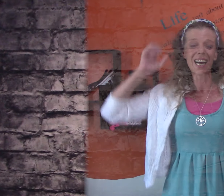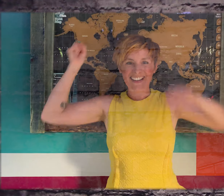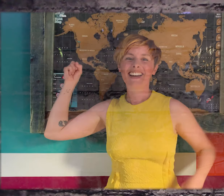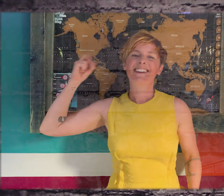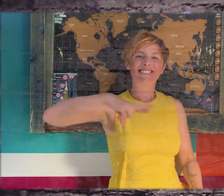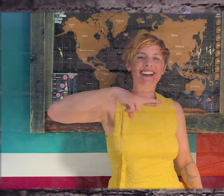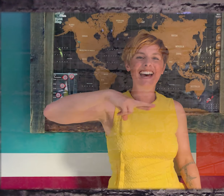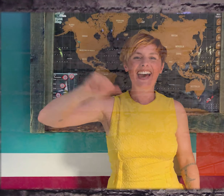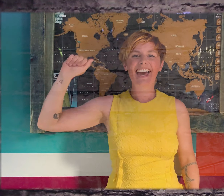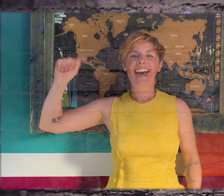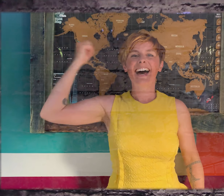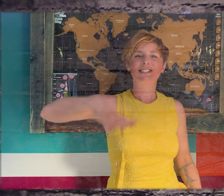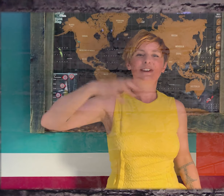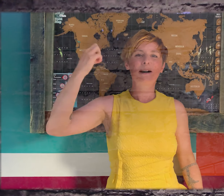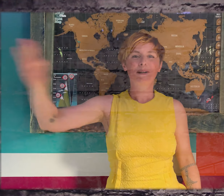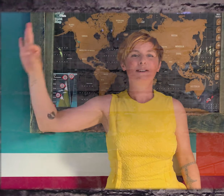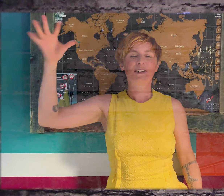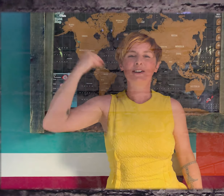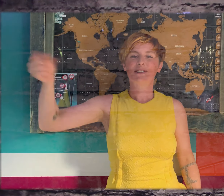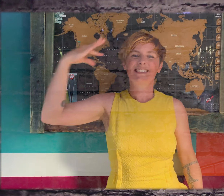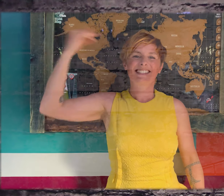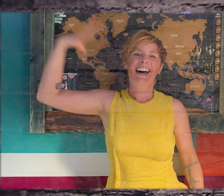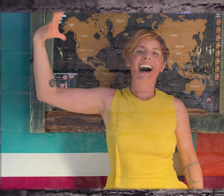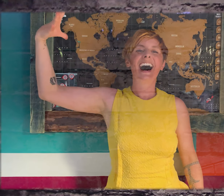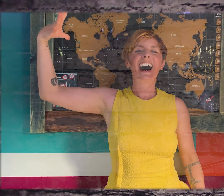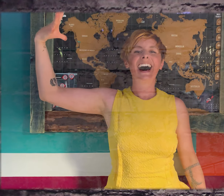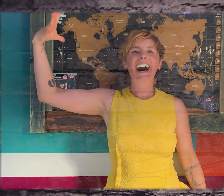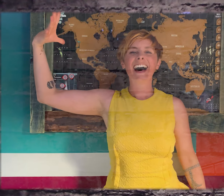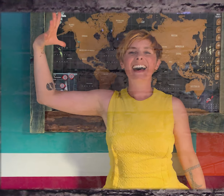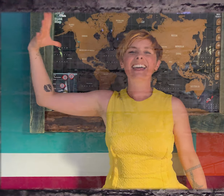Ray, a drop of golden sun